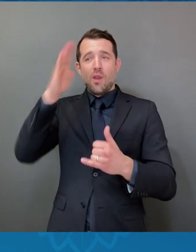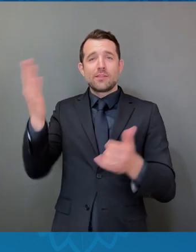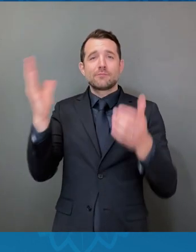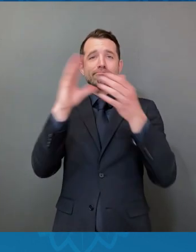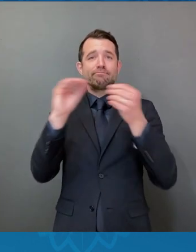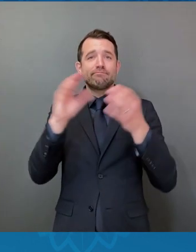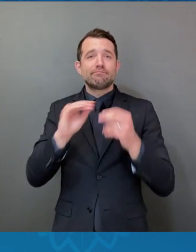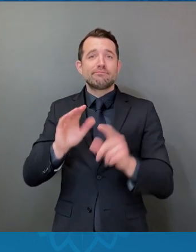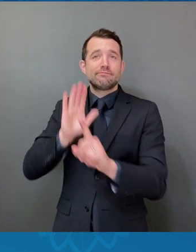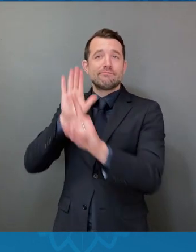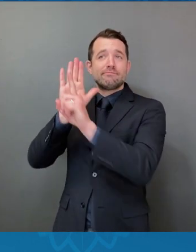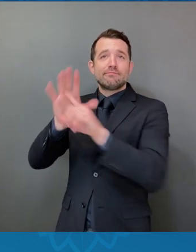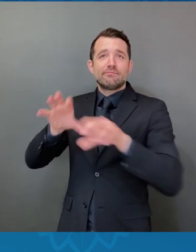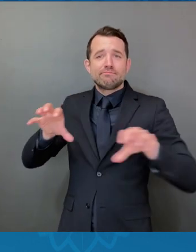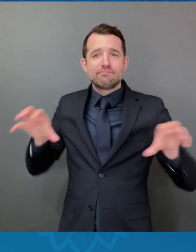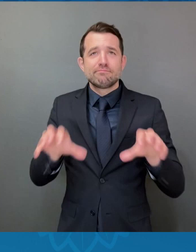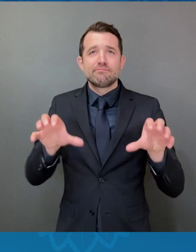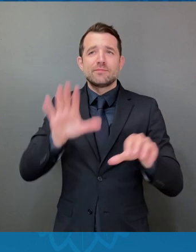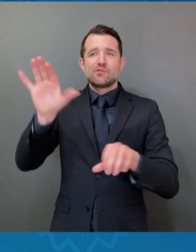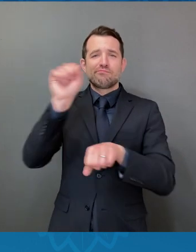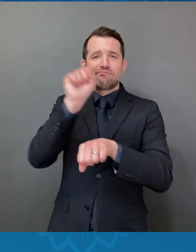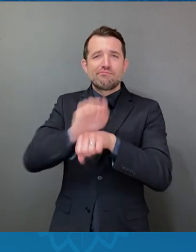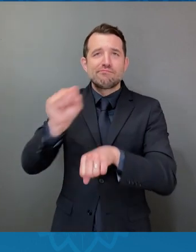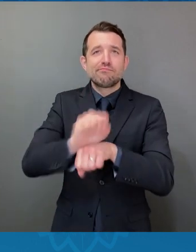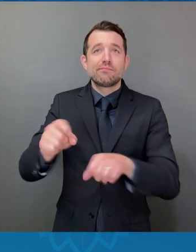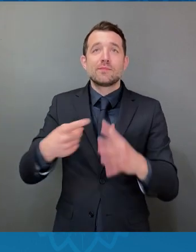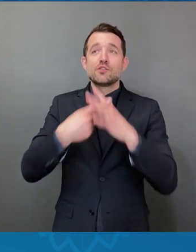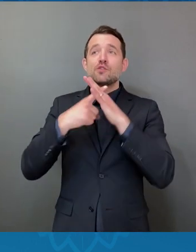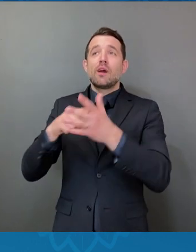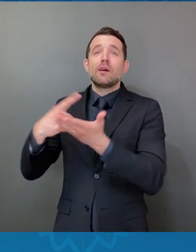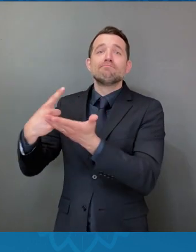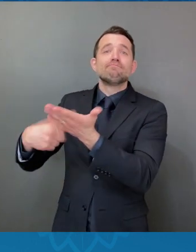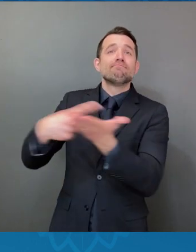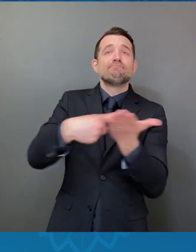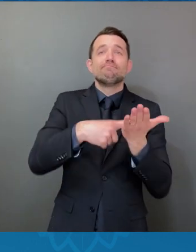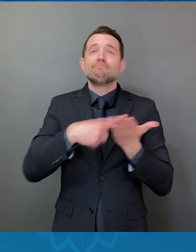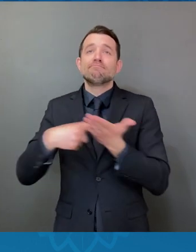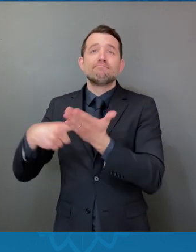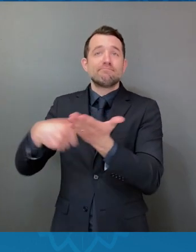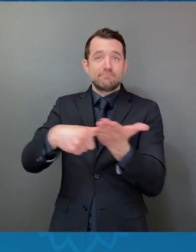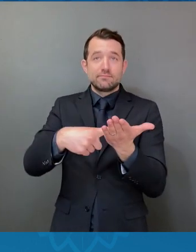And to kick off the discussion on the implementation of the executive order on promoting access to voting.